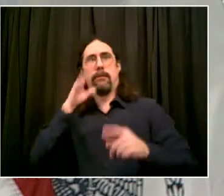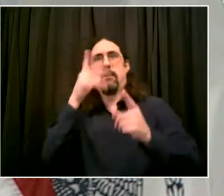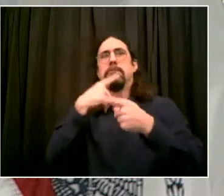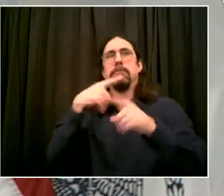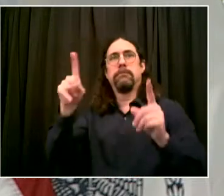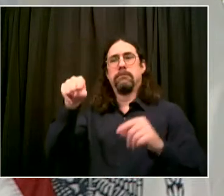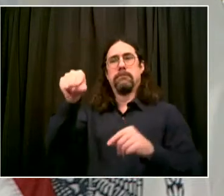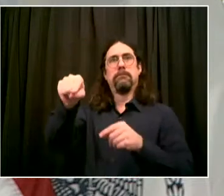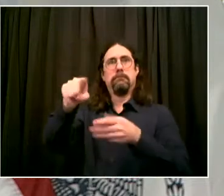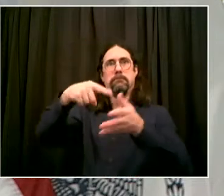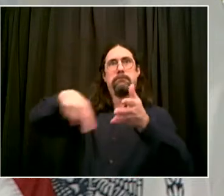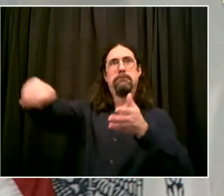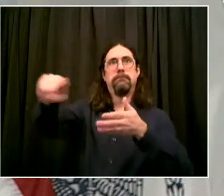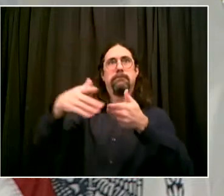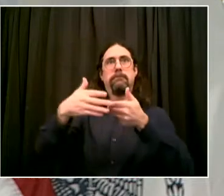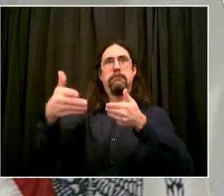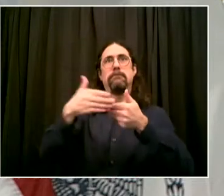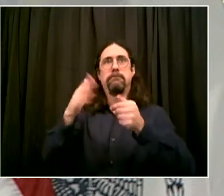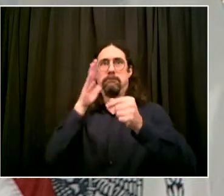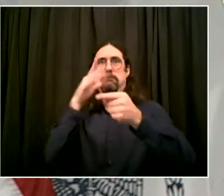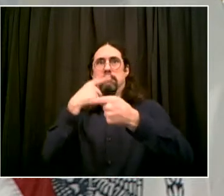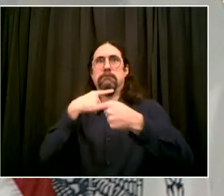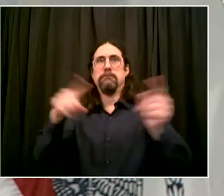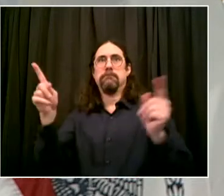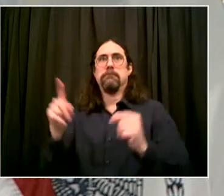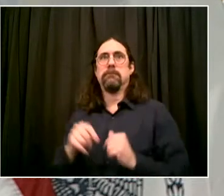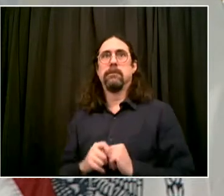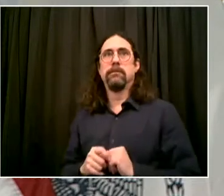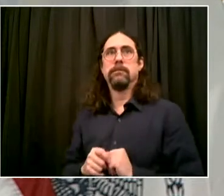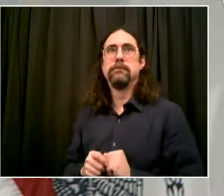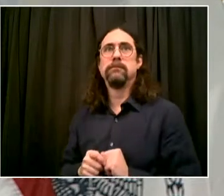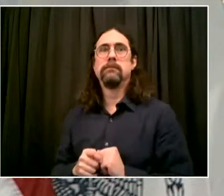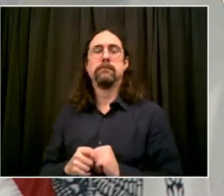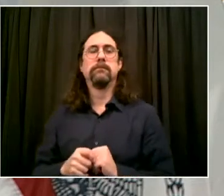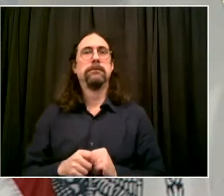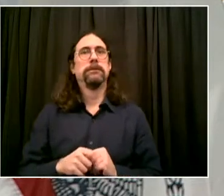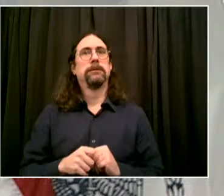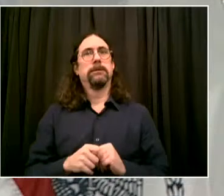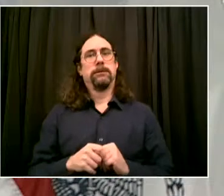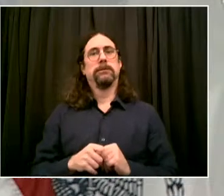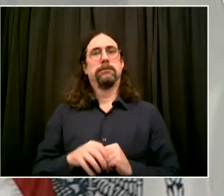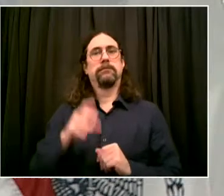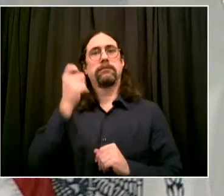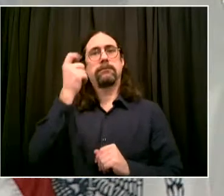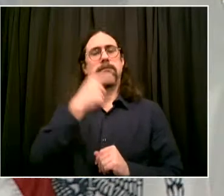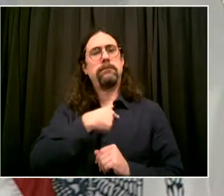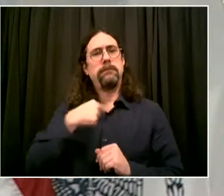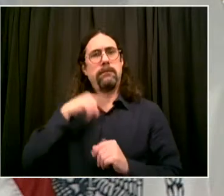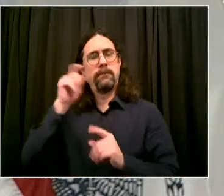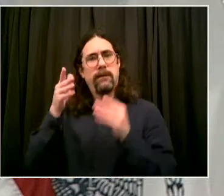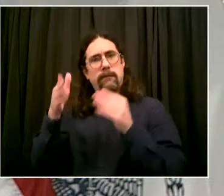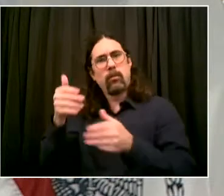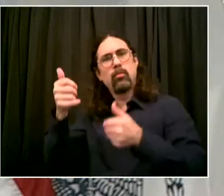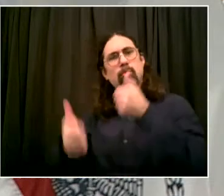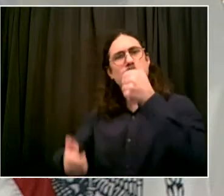WHAT WE KNOW IS WEWE ALWAYS HAVE TO FOCUS EFFORTS ON THE COMMUNITIES HARDEST HIT. THEY ARE THE MOST VULNERRABLE